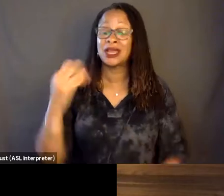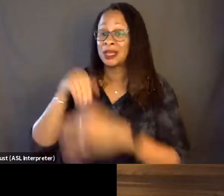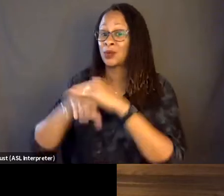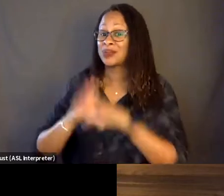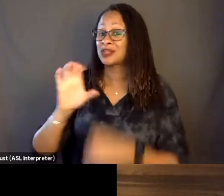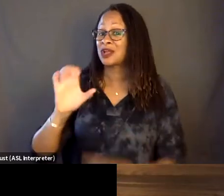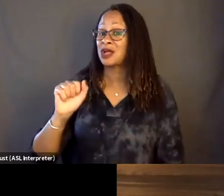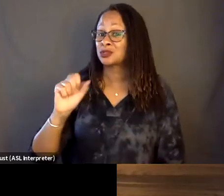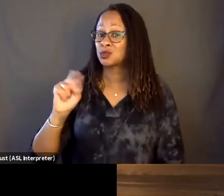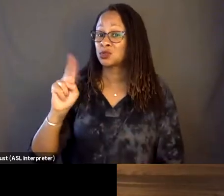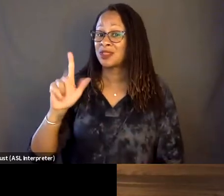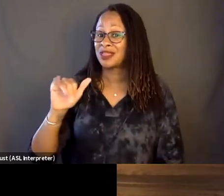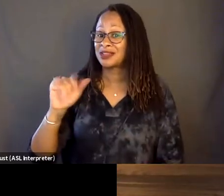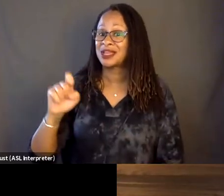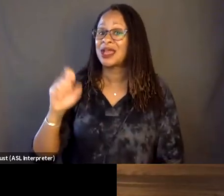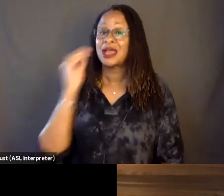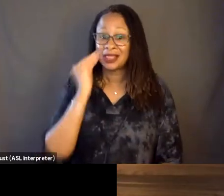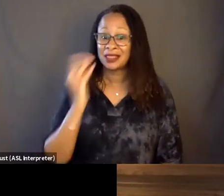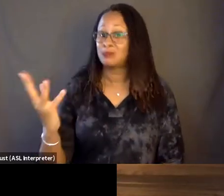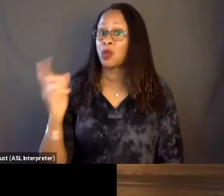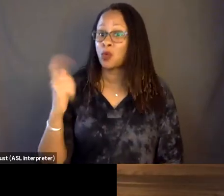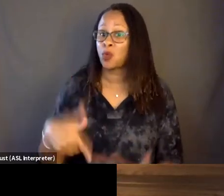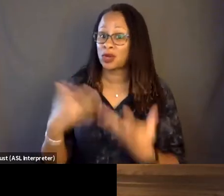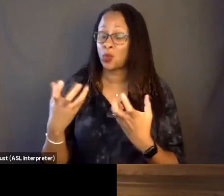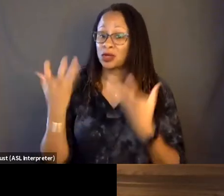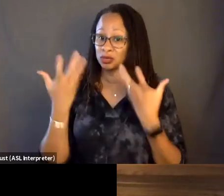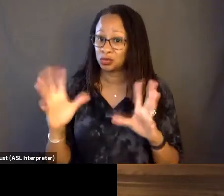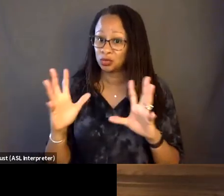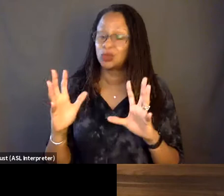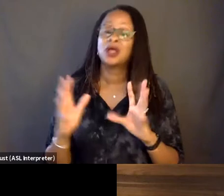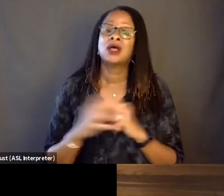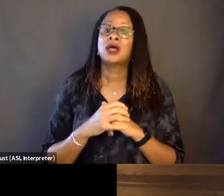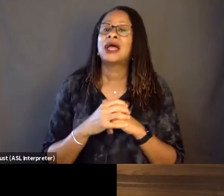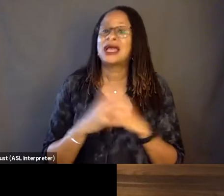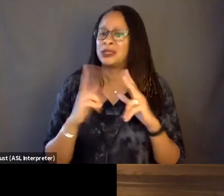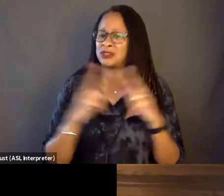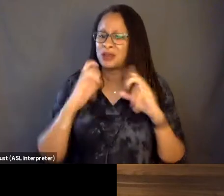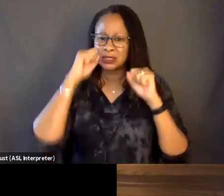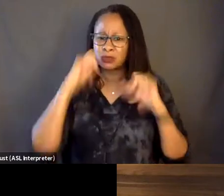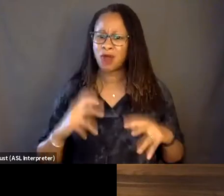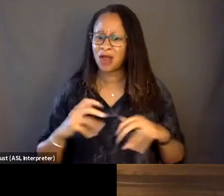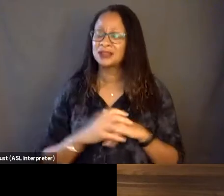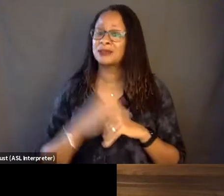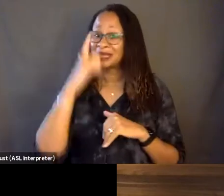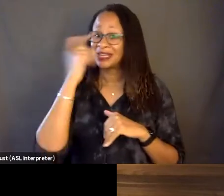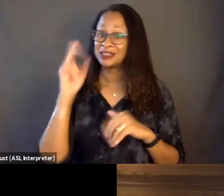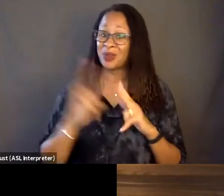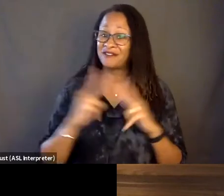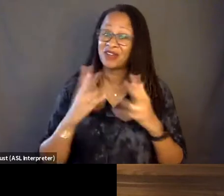and he told them what he wanted to do. And he came out of there very, very surprised because they were very kind to him.